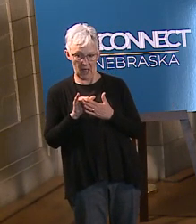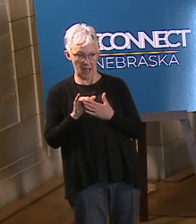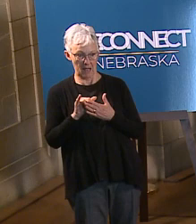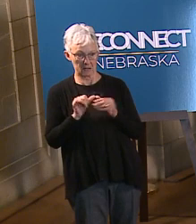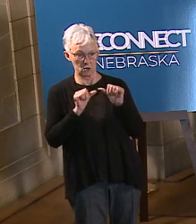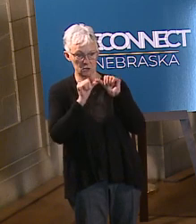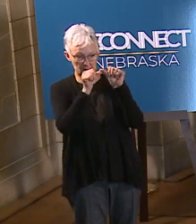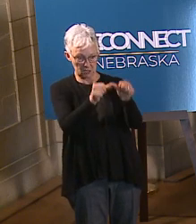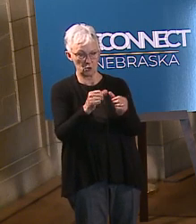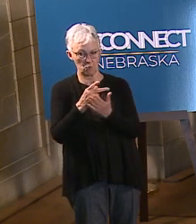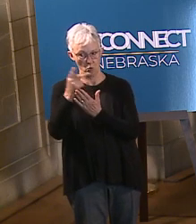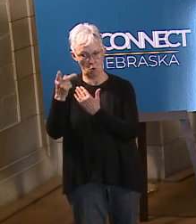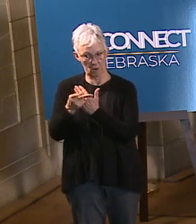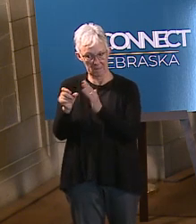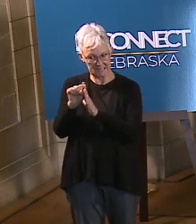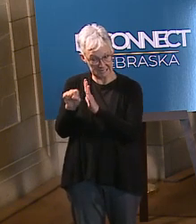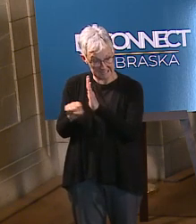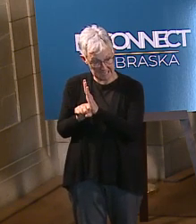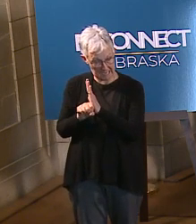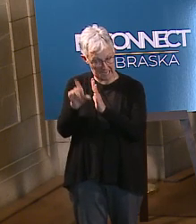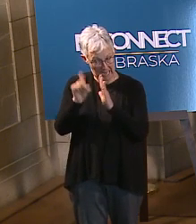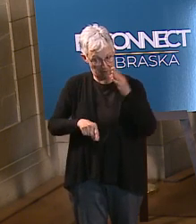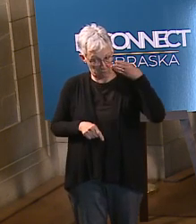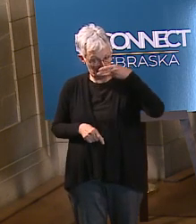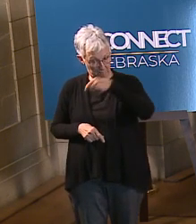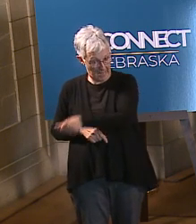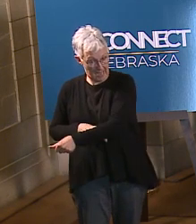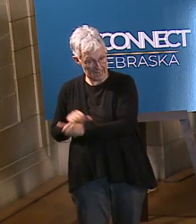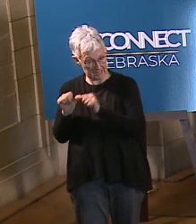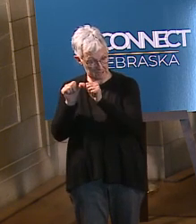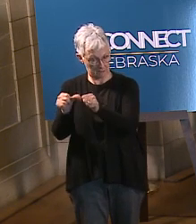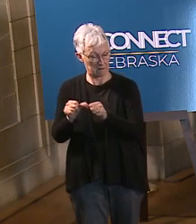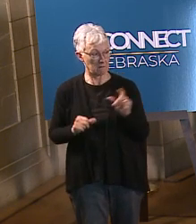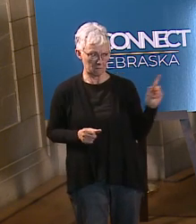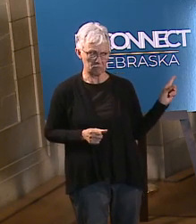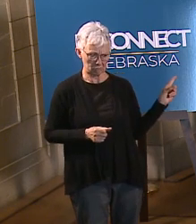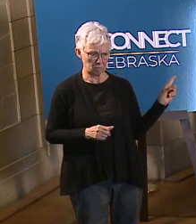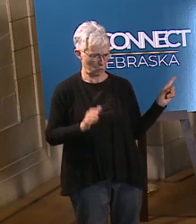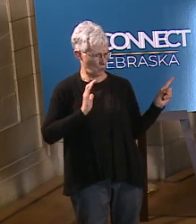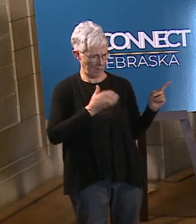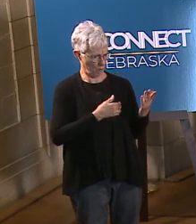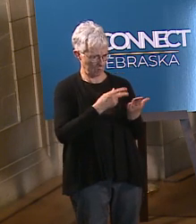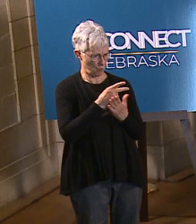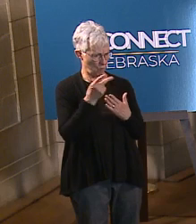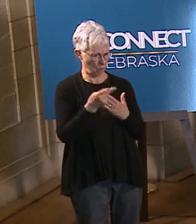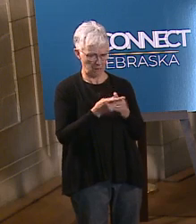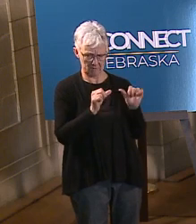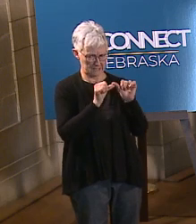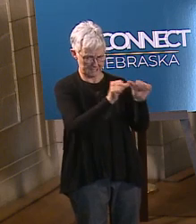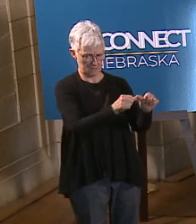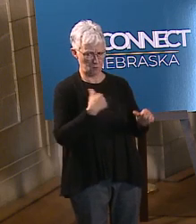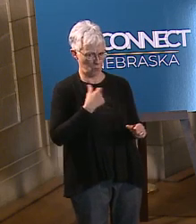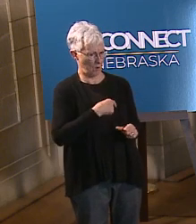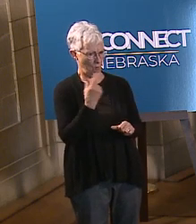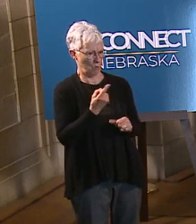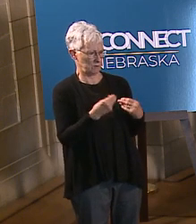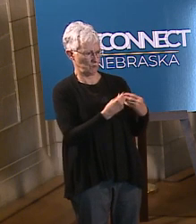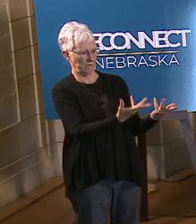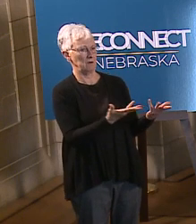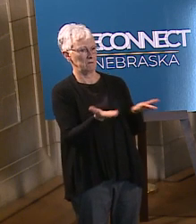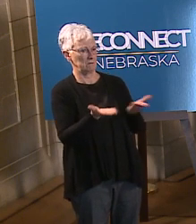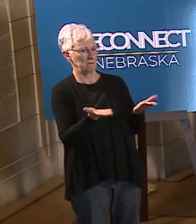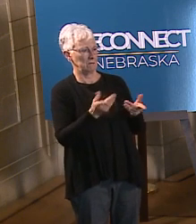SERVICES.